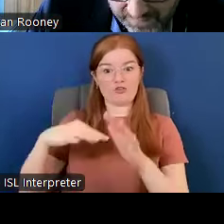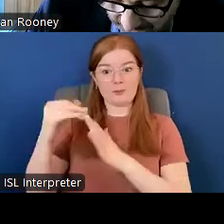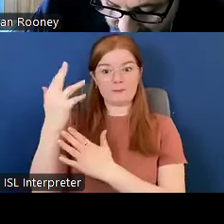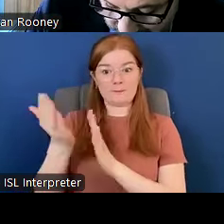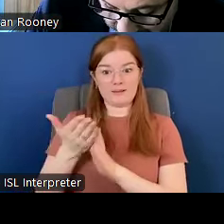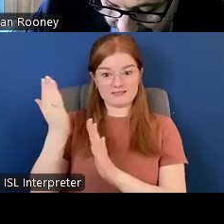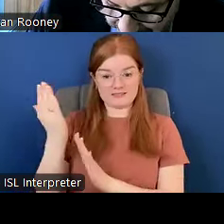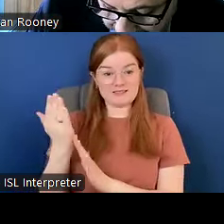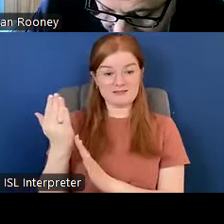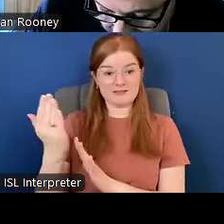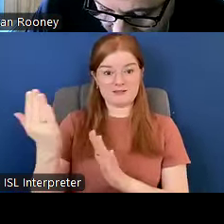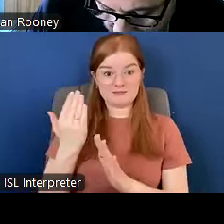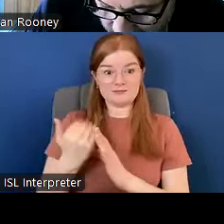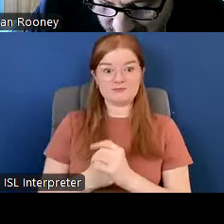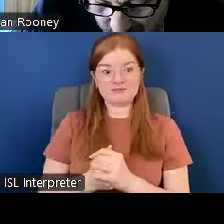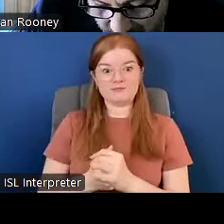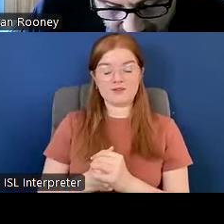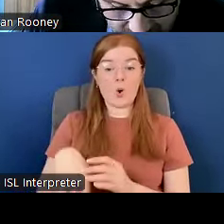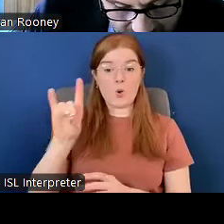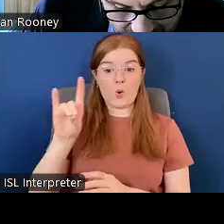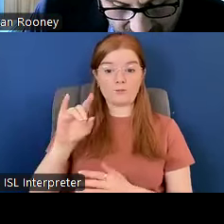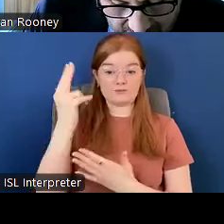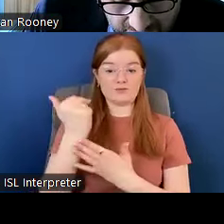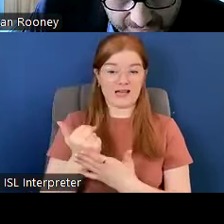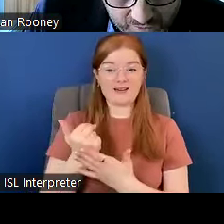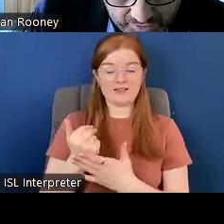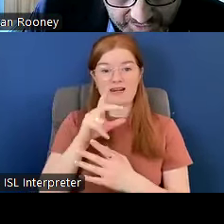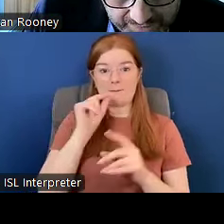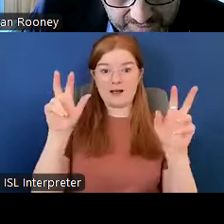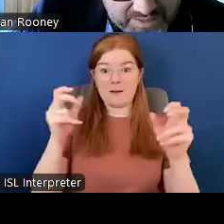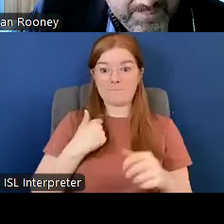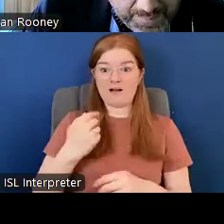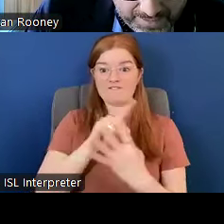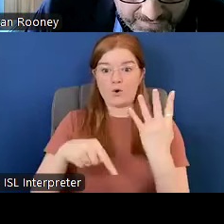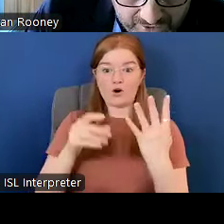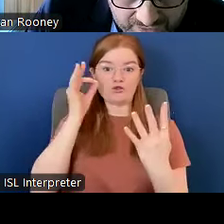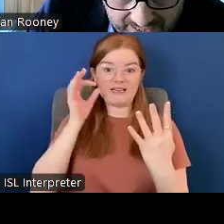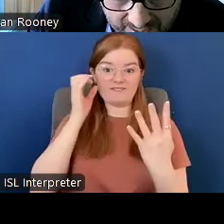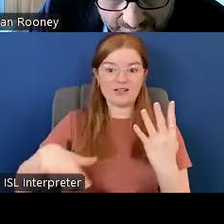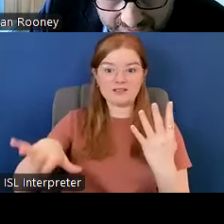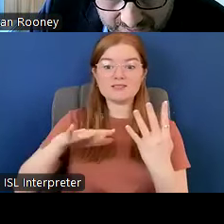very closely. Hone's design entitled My Four Green Fields, features the emblems of